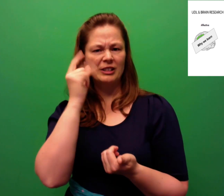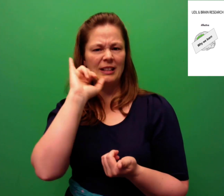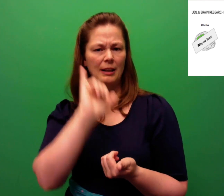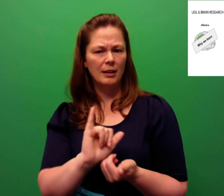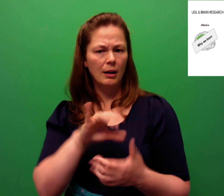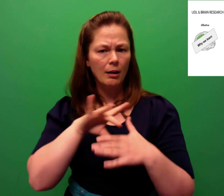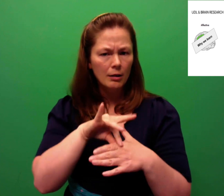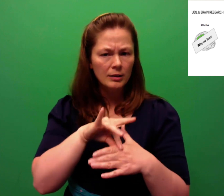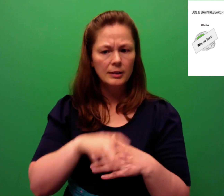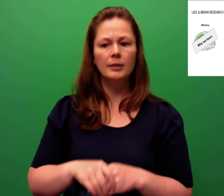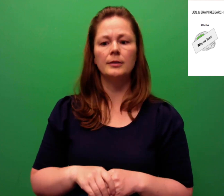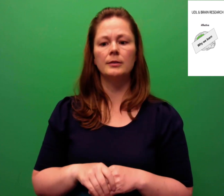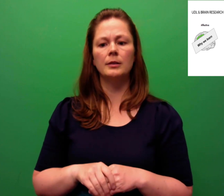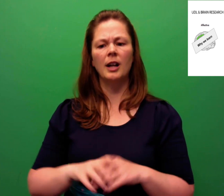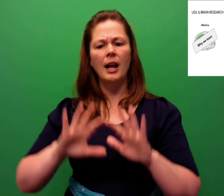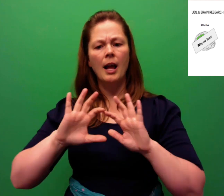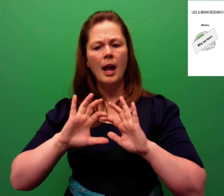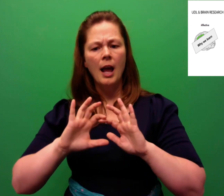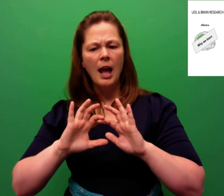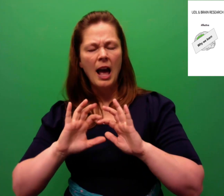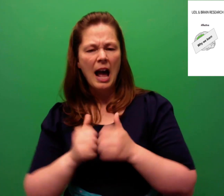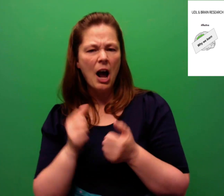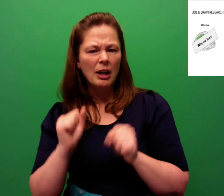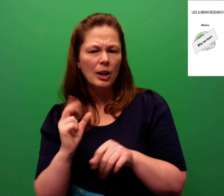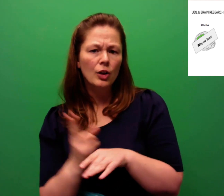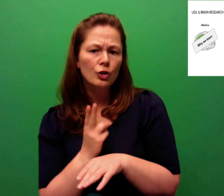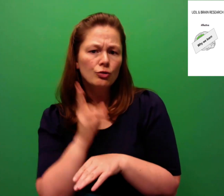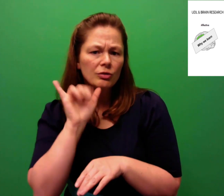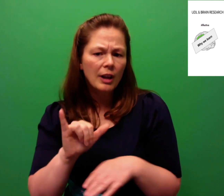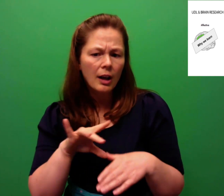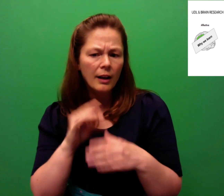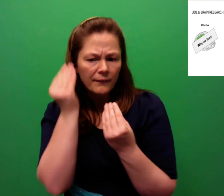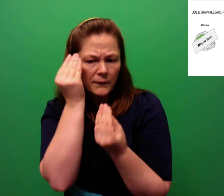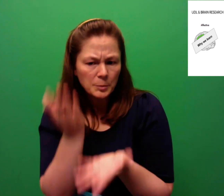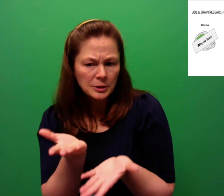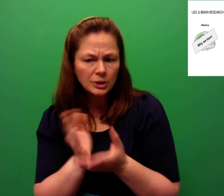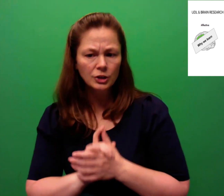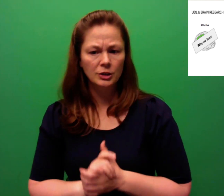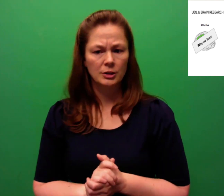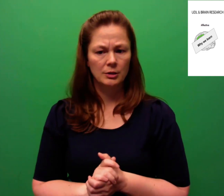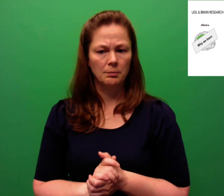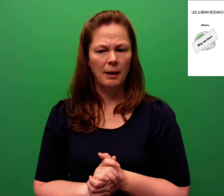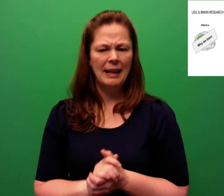How do I perceive and use this knowledge? This is where we learn the core details